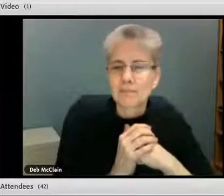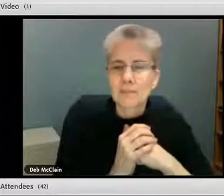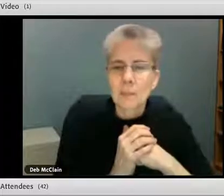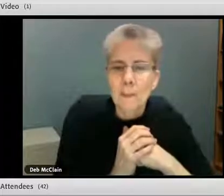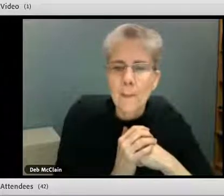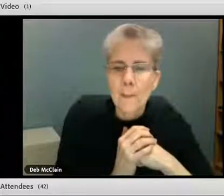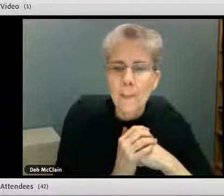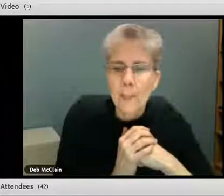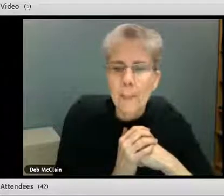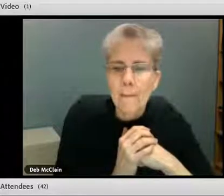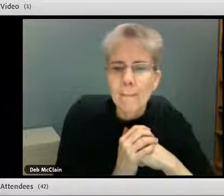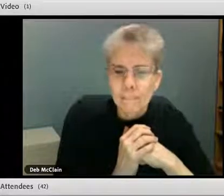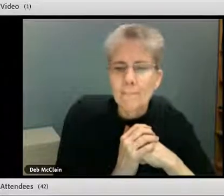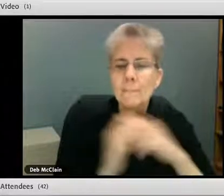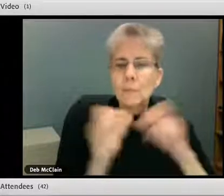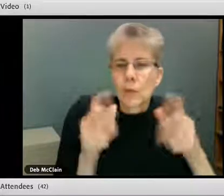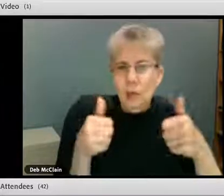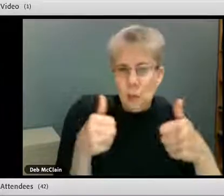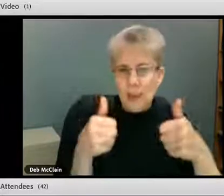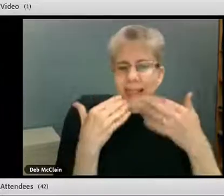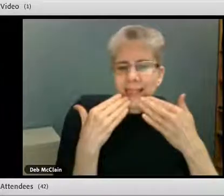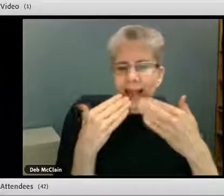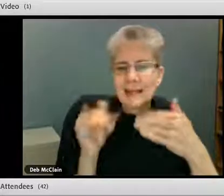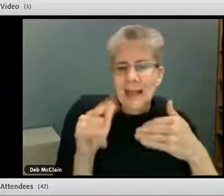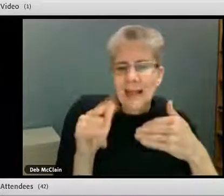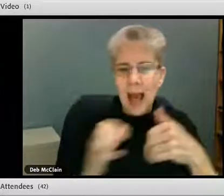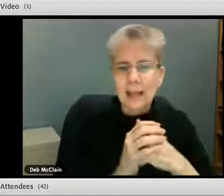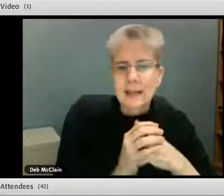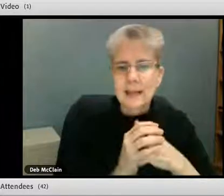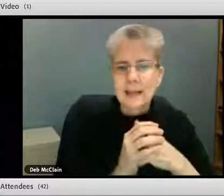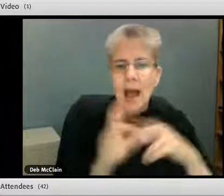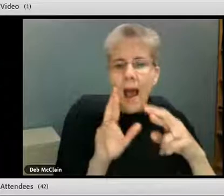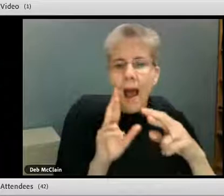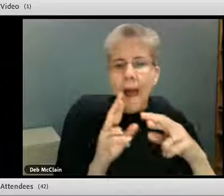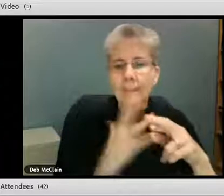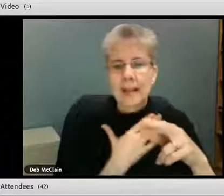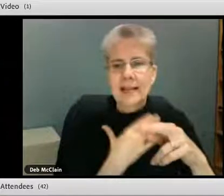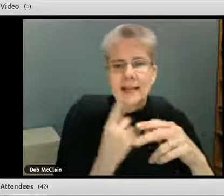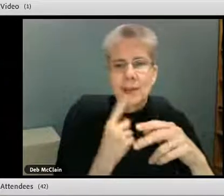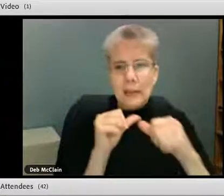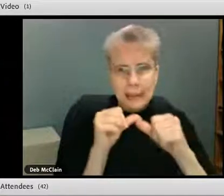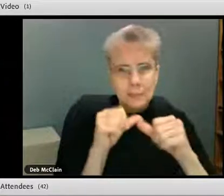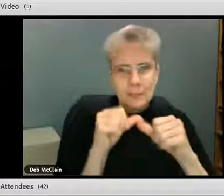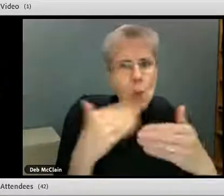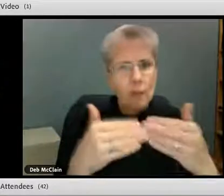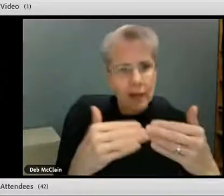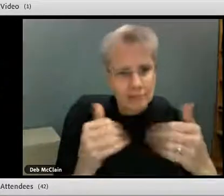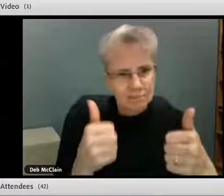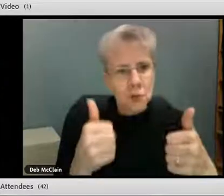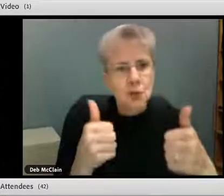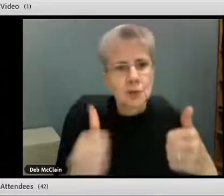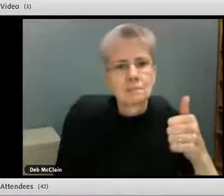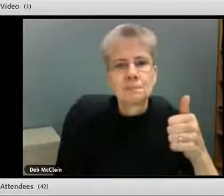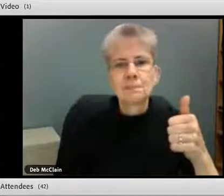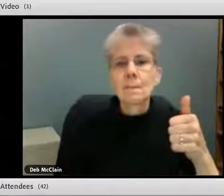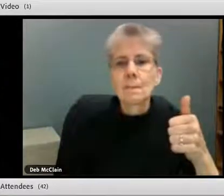Okay, great, thanks, Alice. I love when someone tells me, "Keep moving." All right, so let's get into the fun stuff.